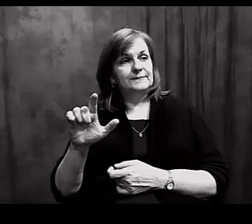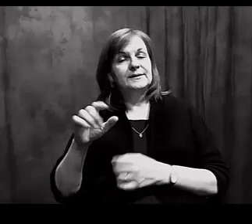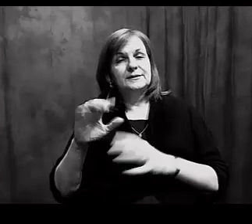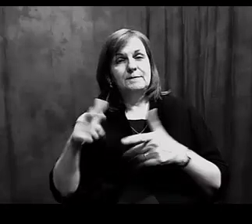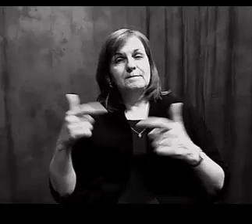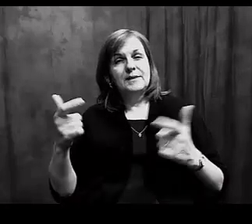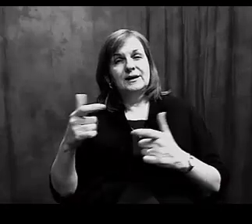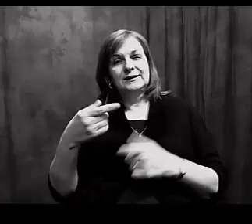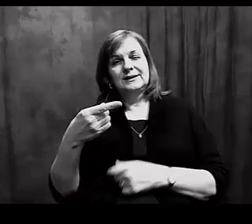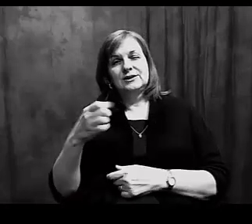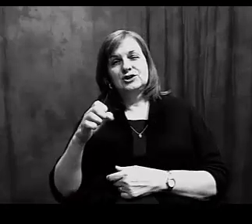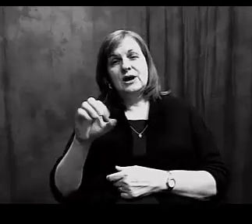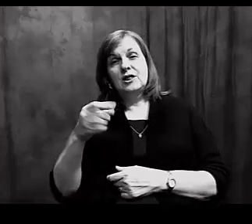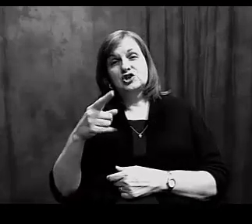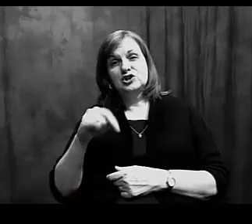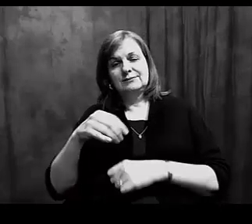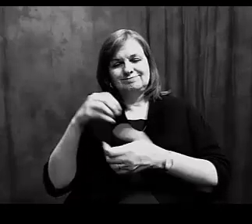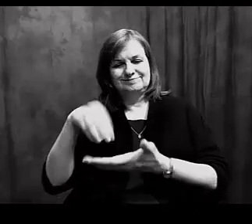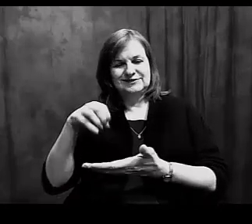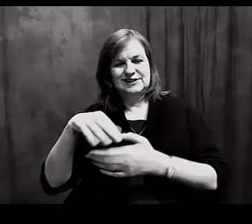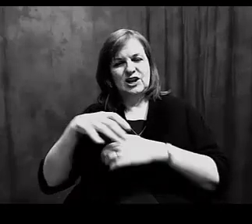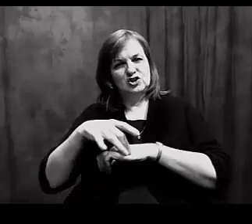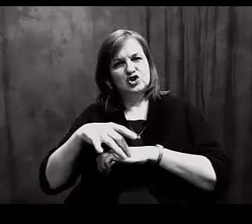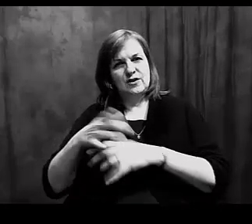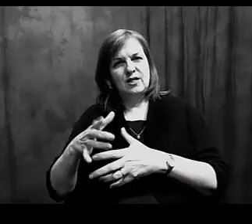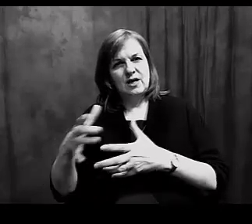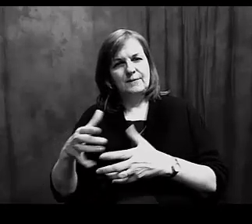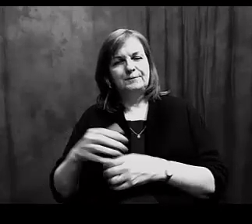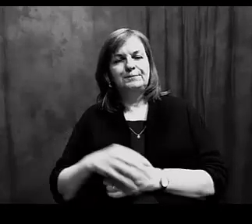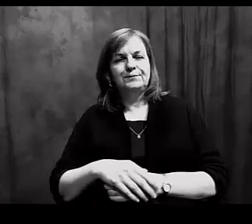Lyell is a big geology guy that we will look at a lot